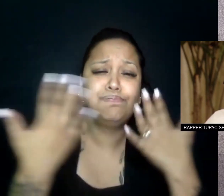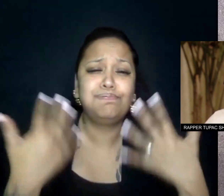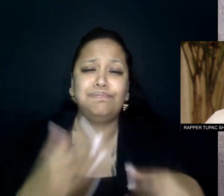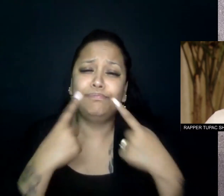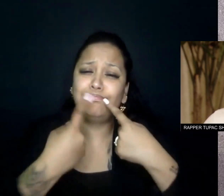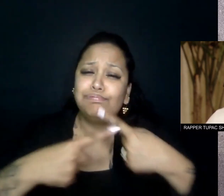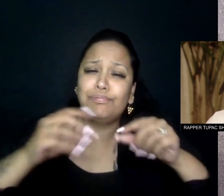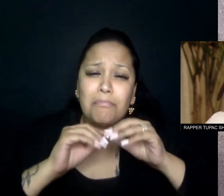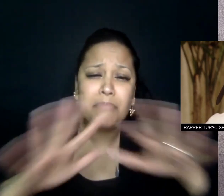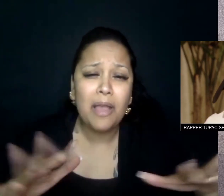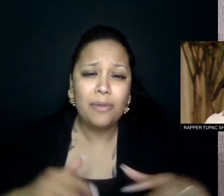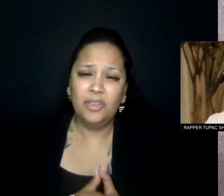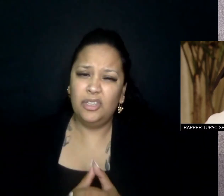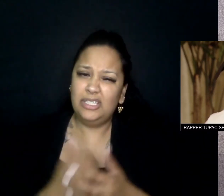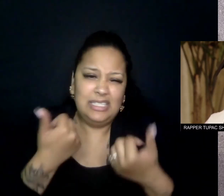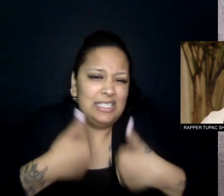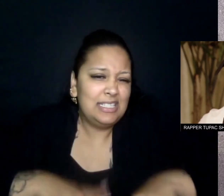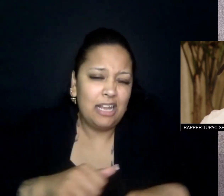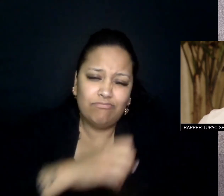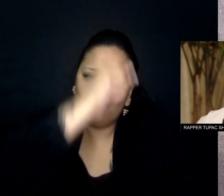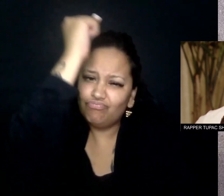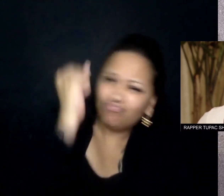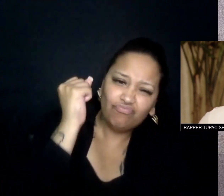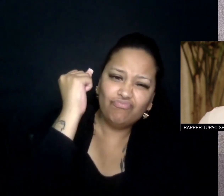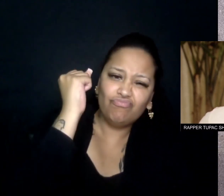and remains an iconic figure in hip hop.